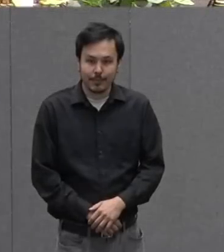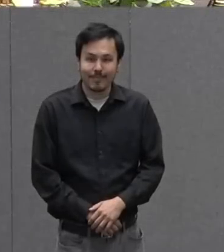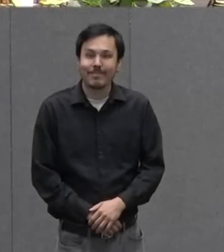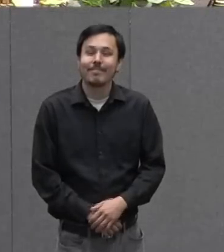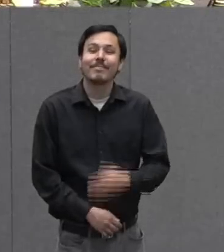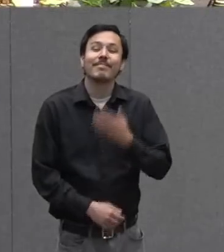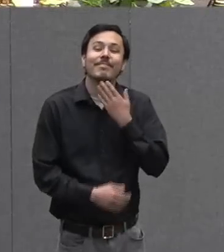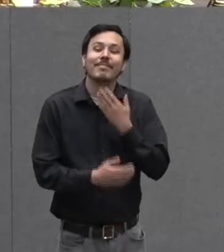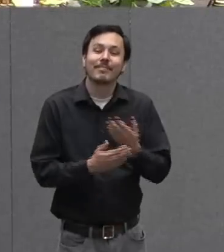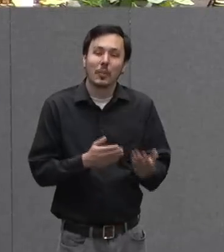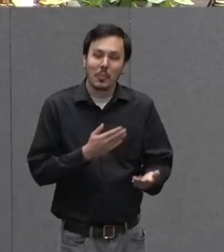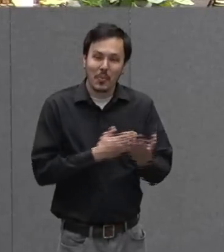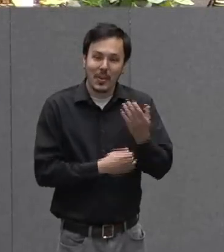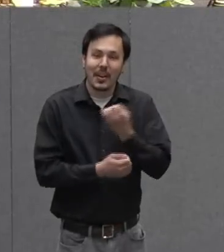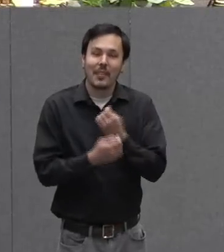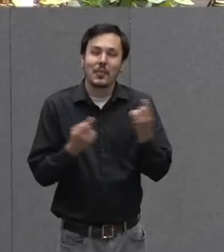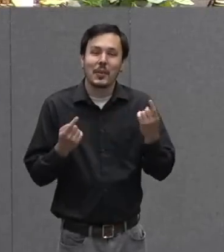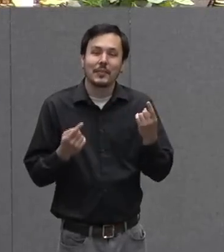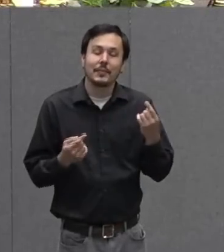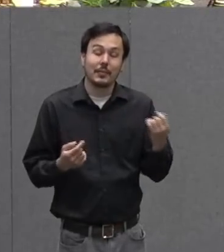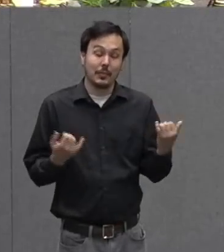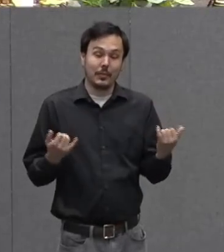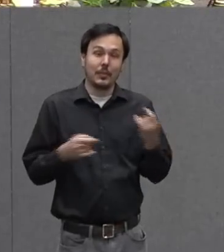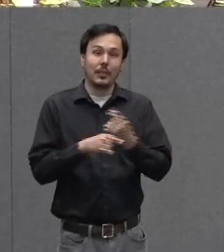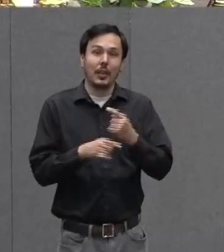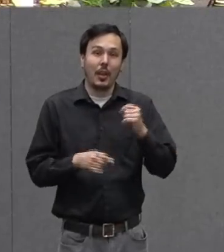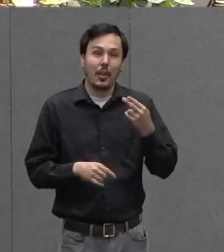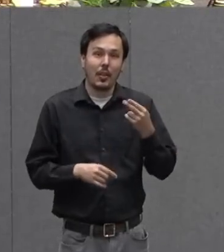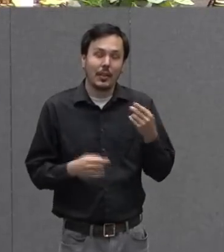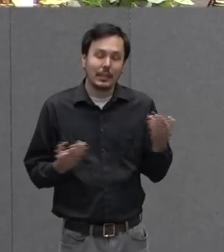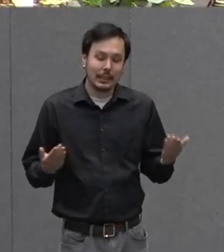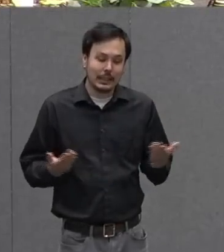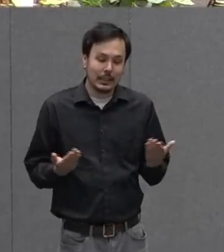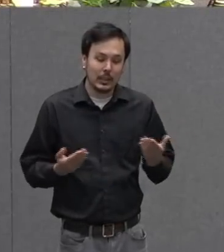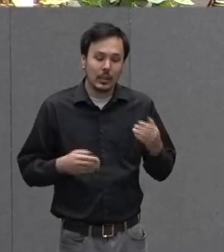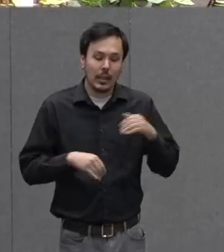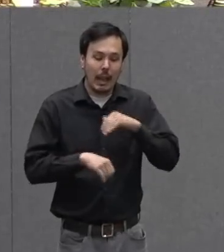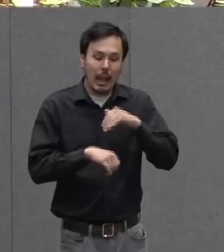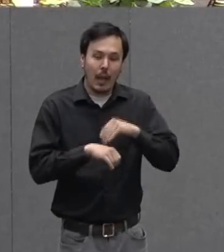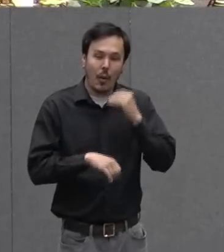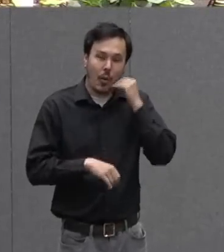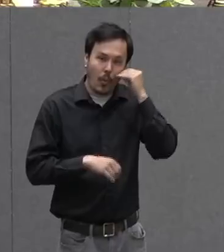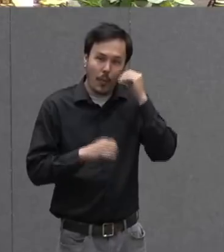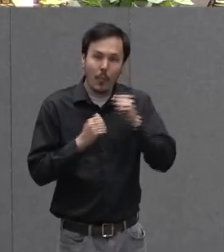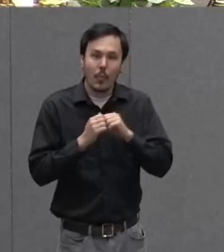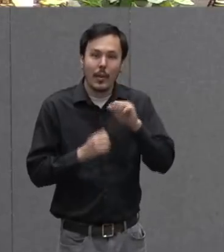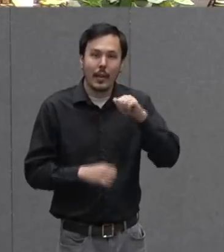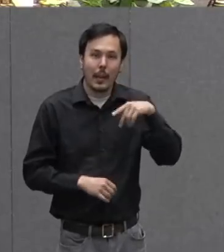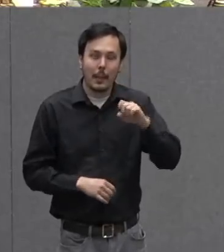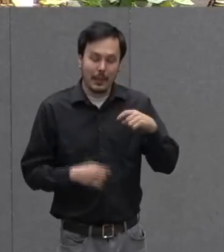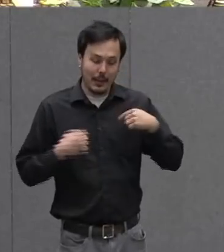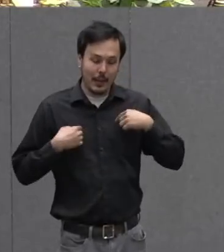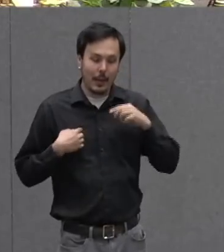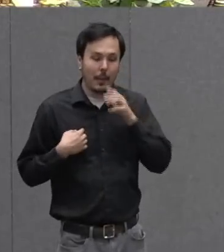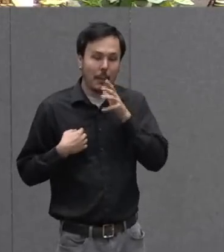Good morning, everybody. It is Thursday here @Home with APS. I'm Miss Jacobson again and I'm so glad to have you